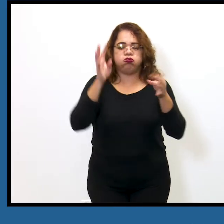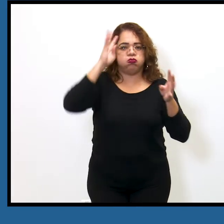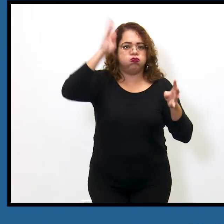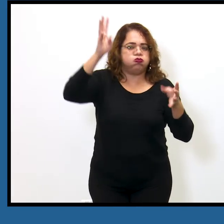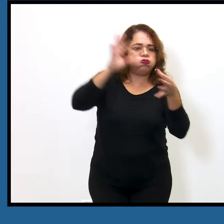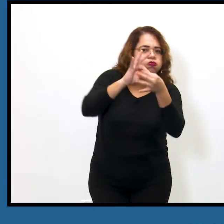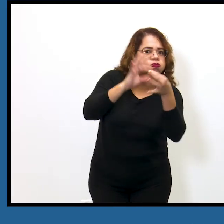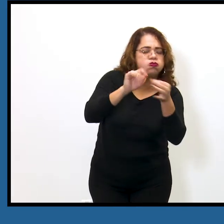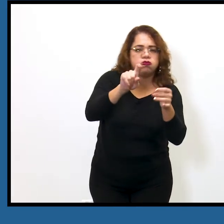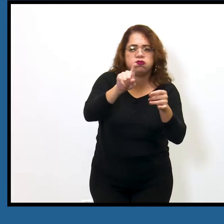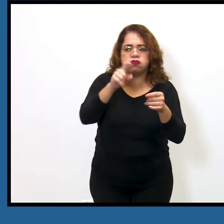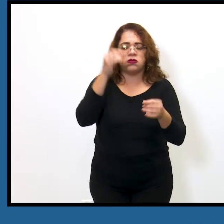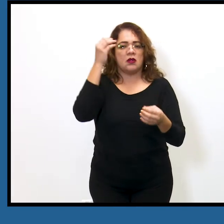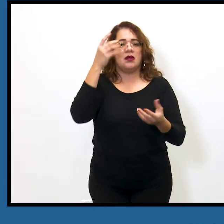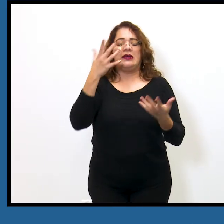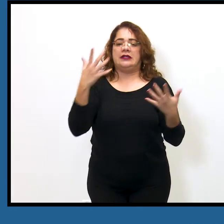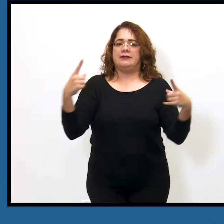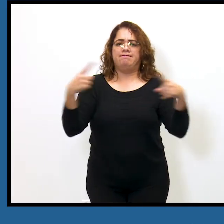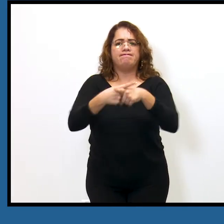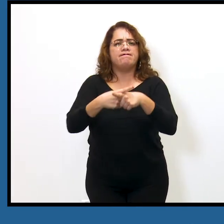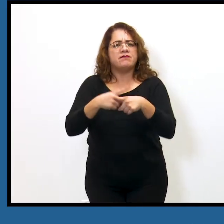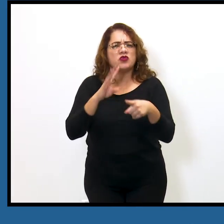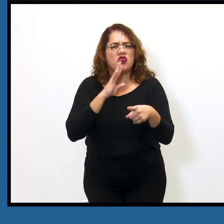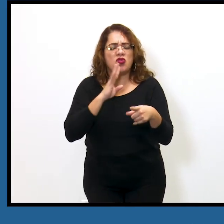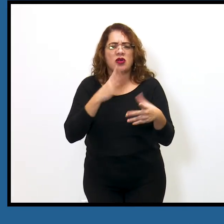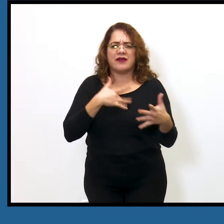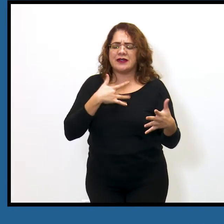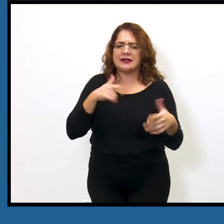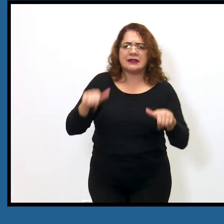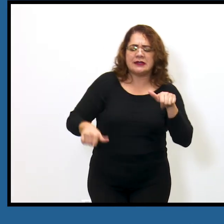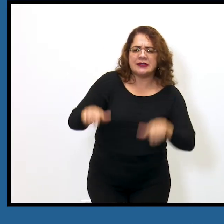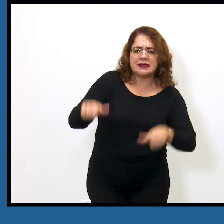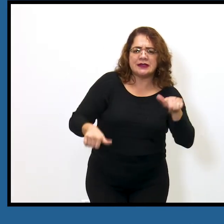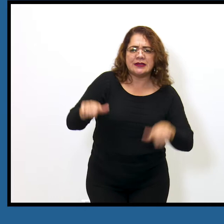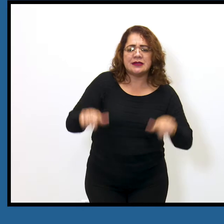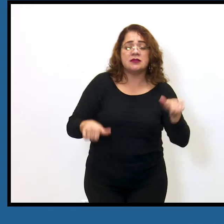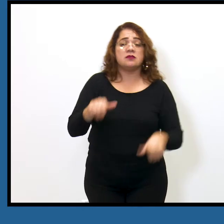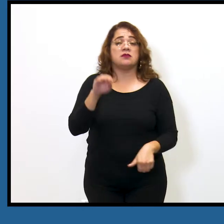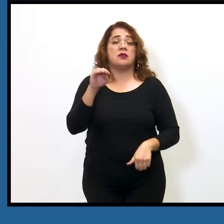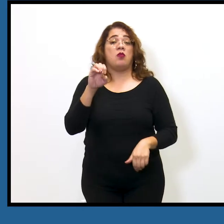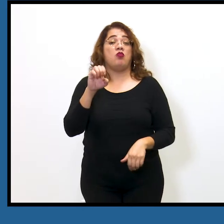there's just so much mixed messaging. Please know that both Moderna and Pfizer vaccine have gone